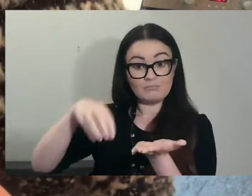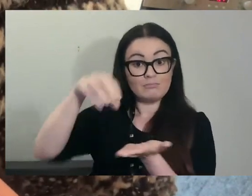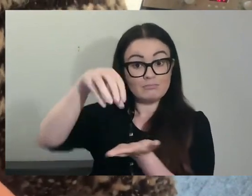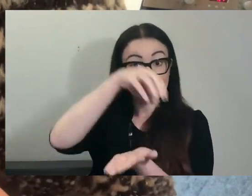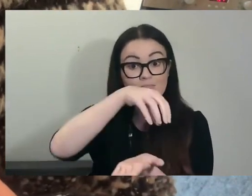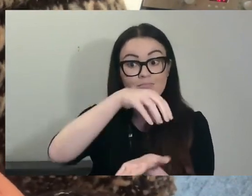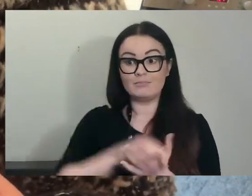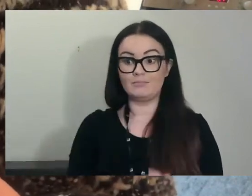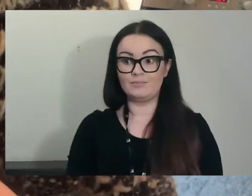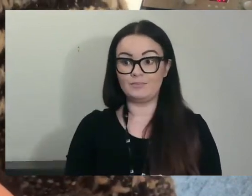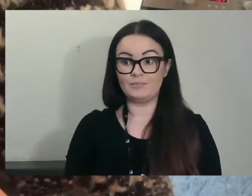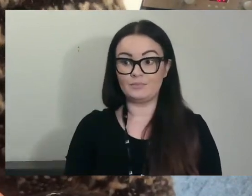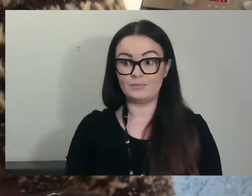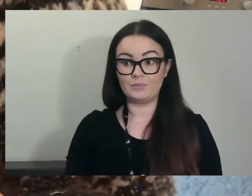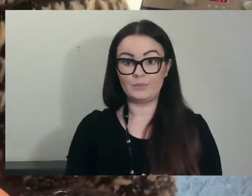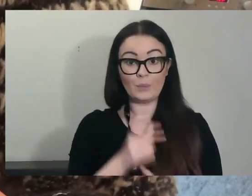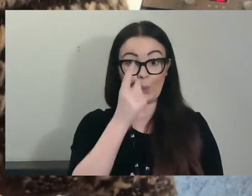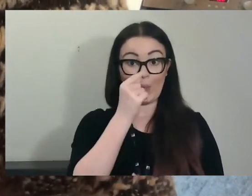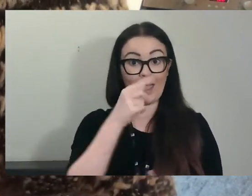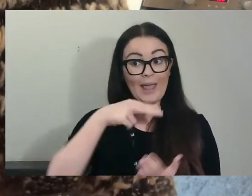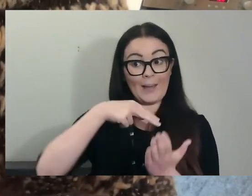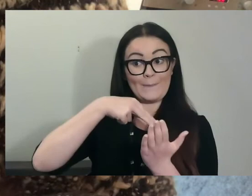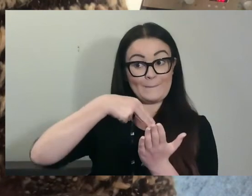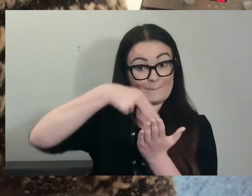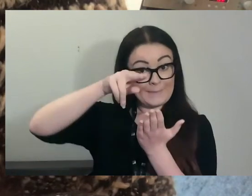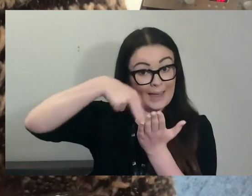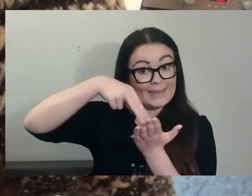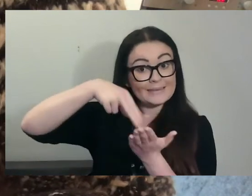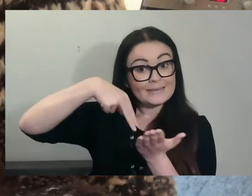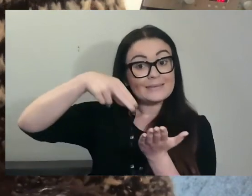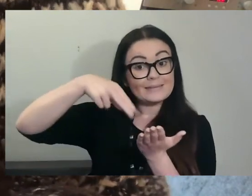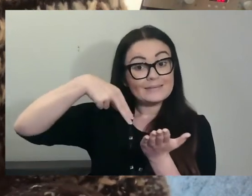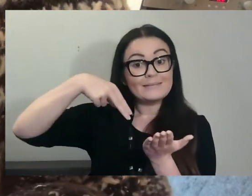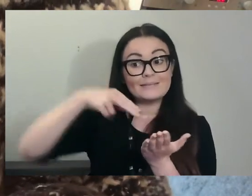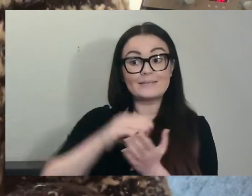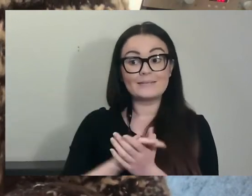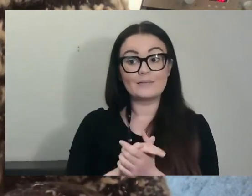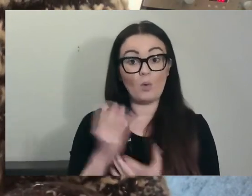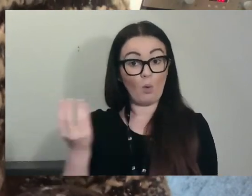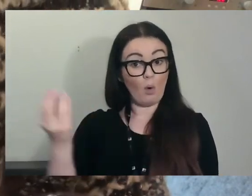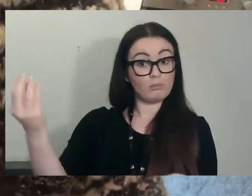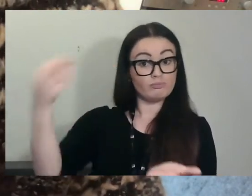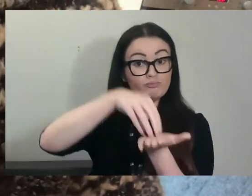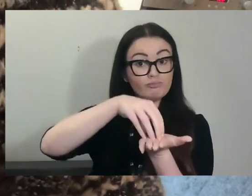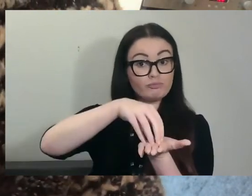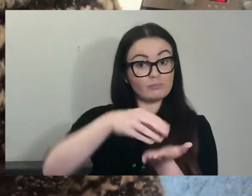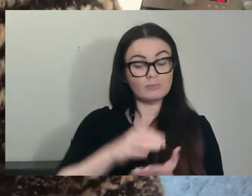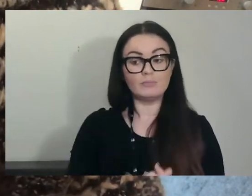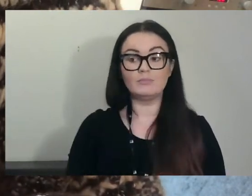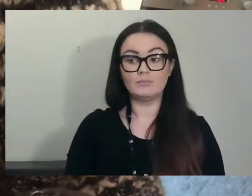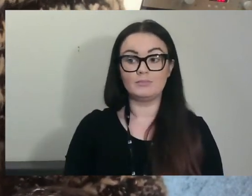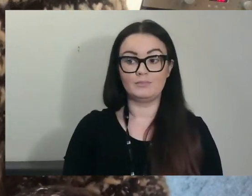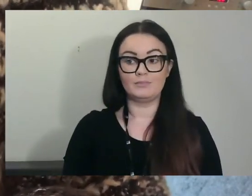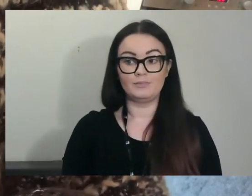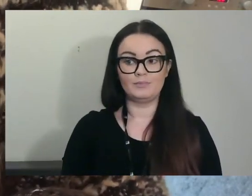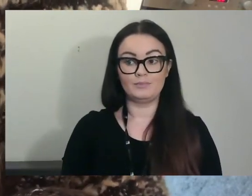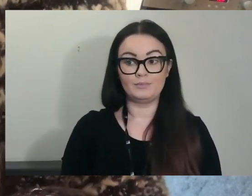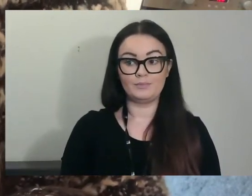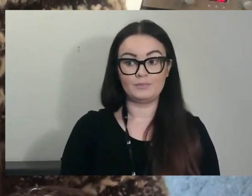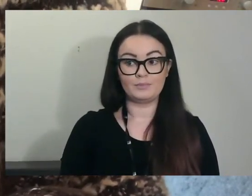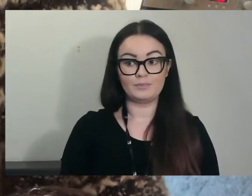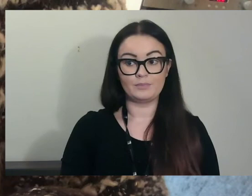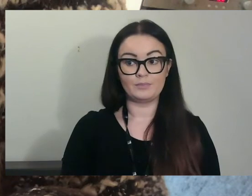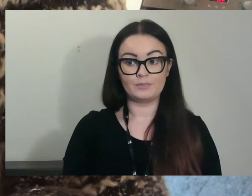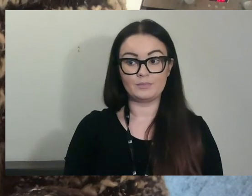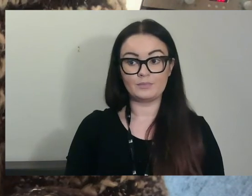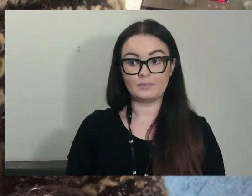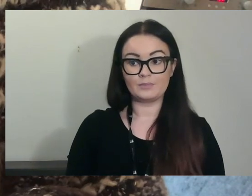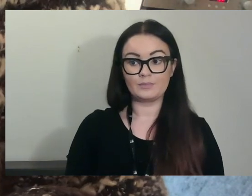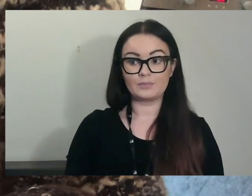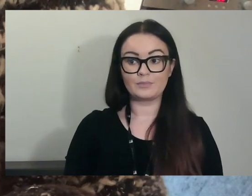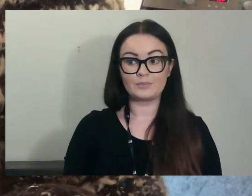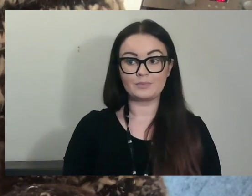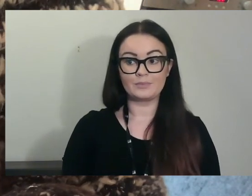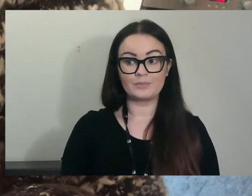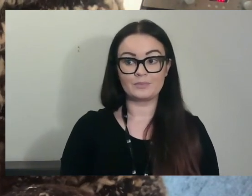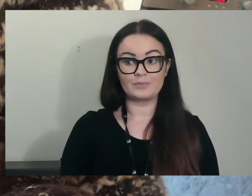again you can paint or dip your object straight in the paint.